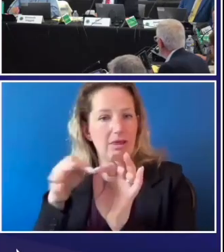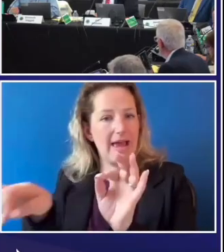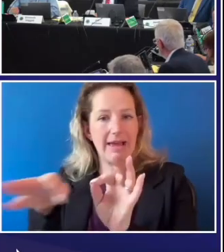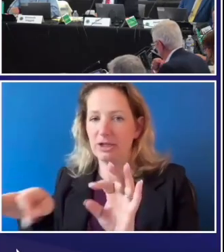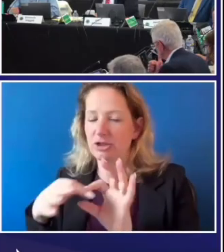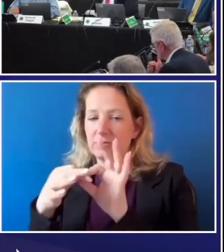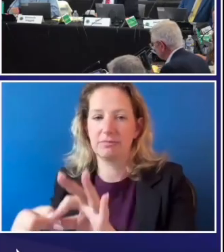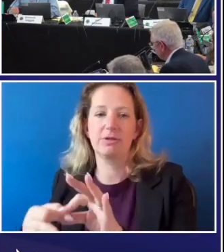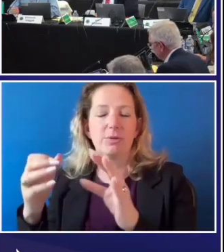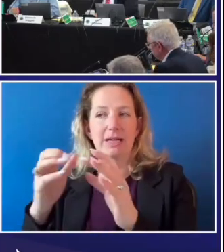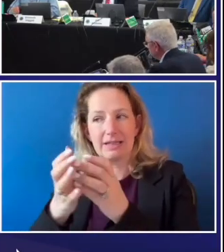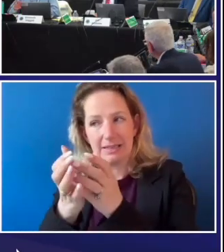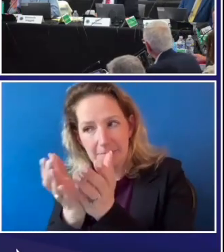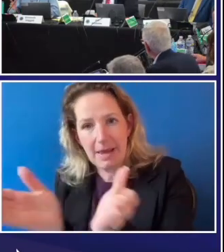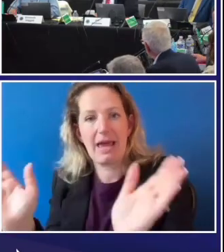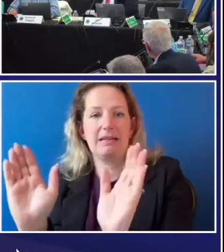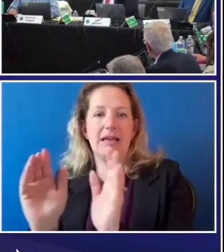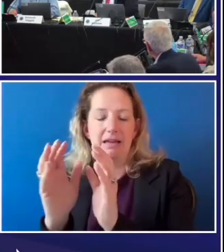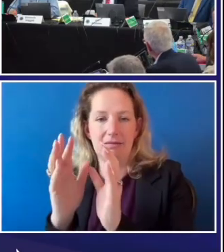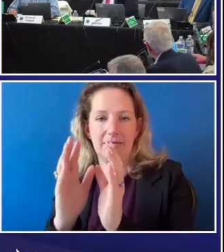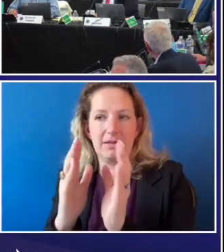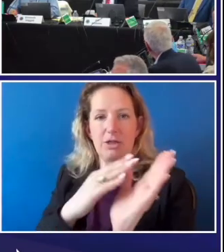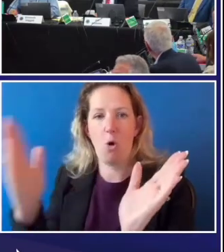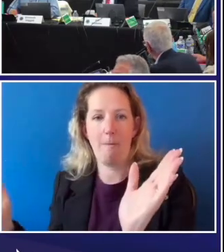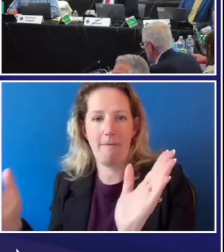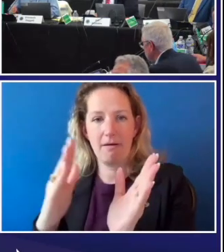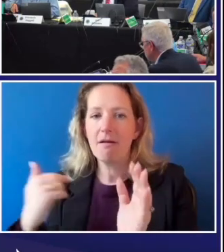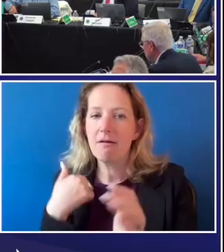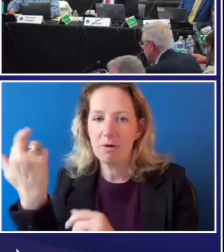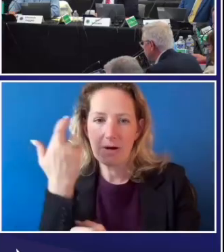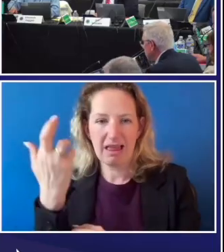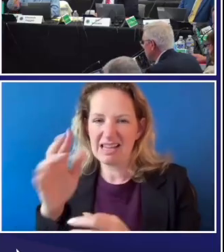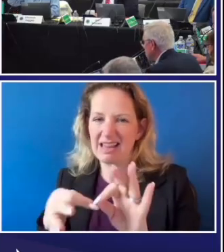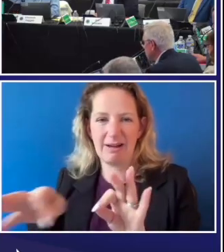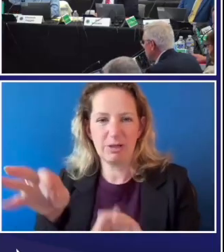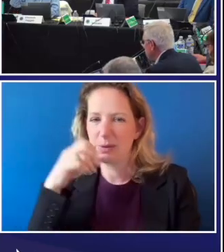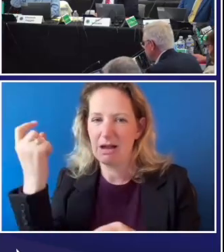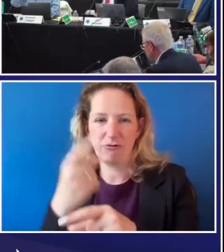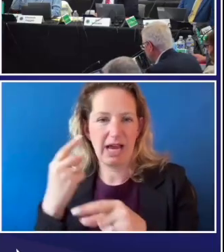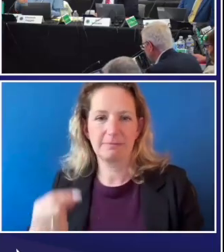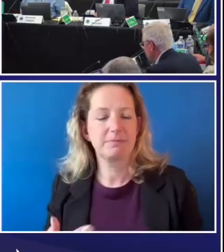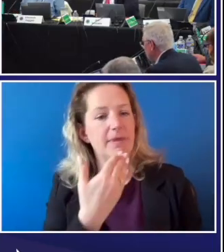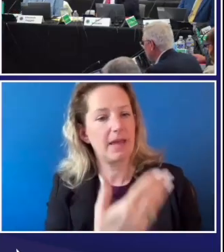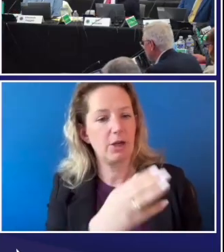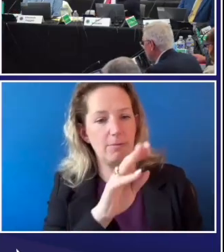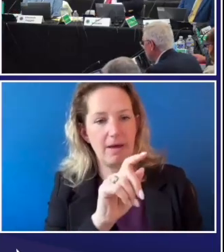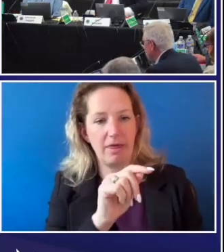So, um, realize that the language was uh, not exactly right here. Thank you, Beth. Mike, you have the floor.